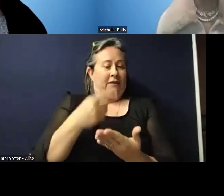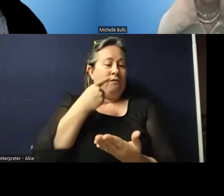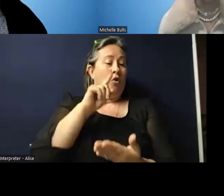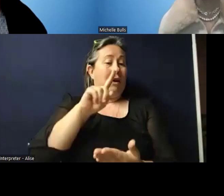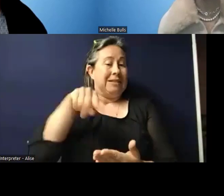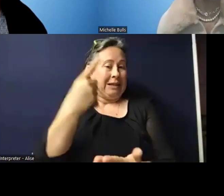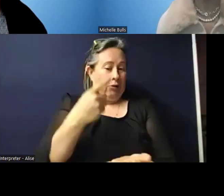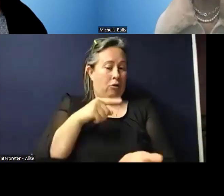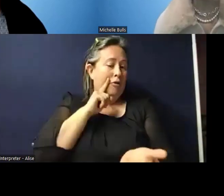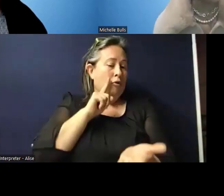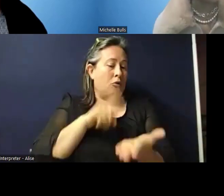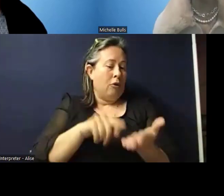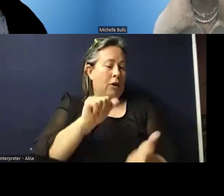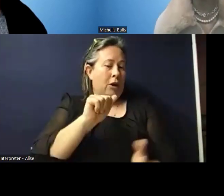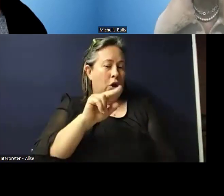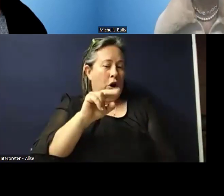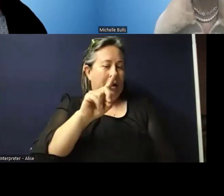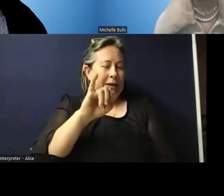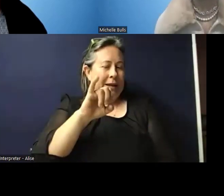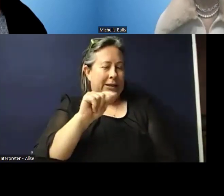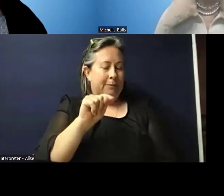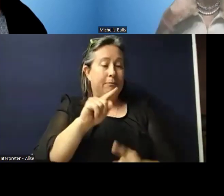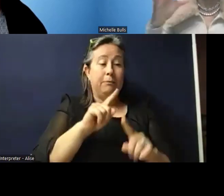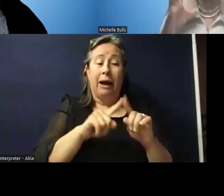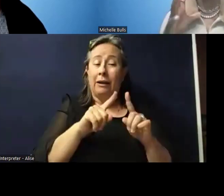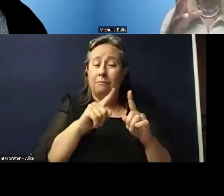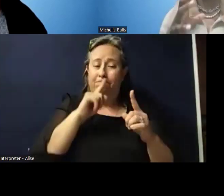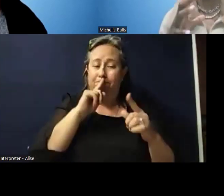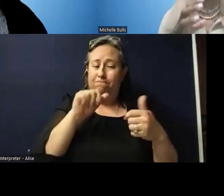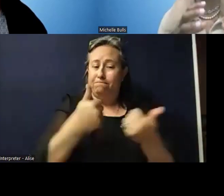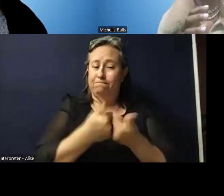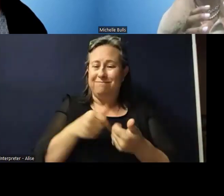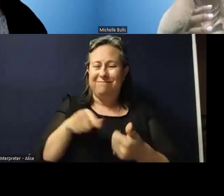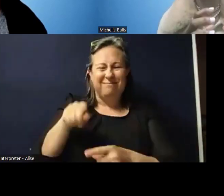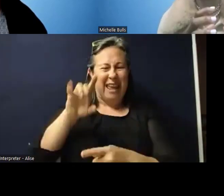The challenge then there becomes that this 8 percent is limited.